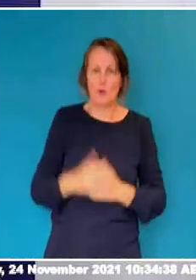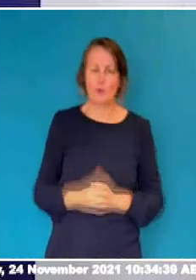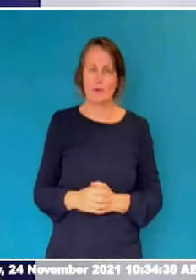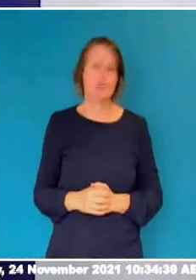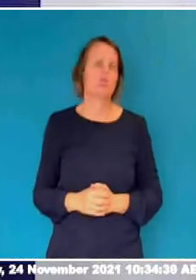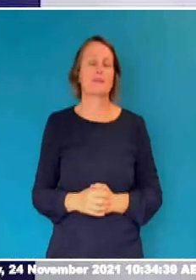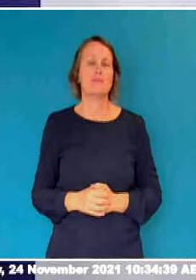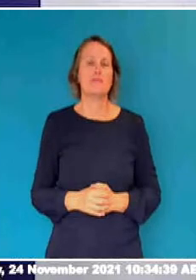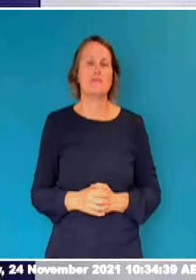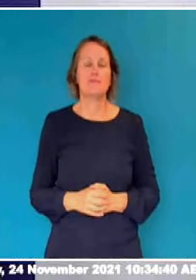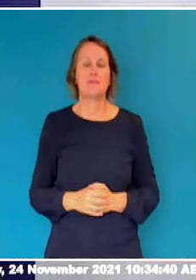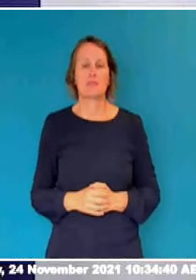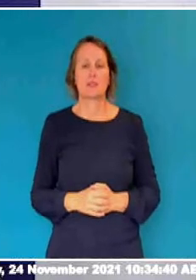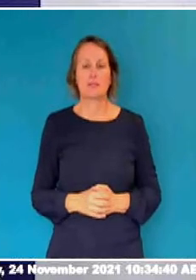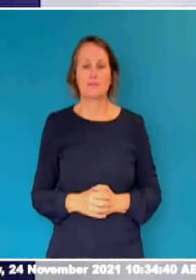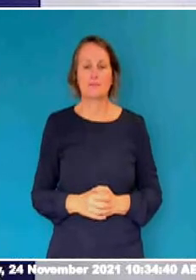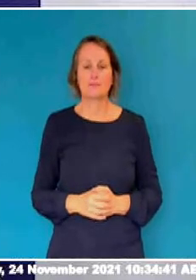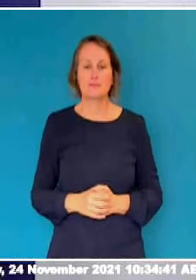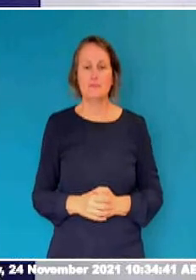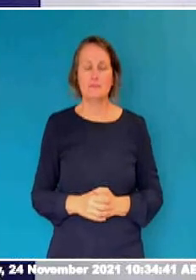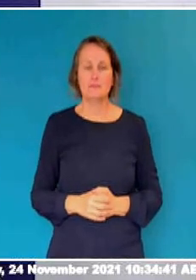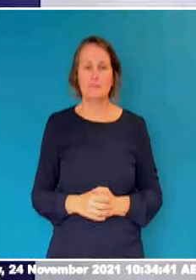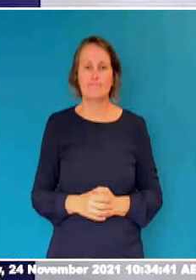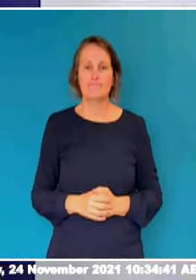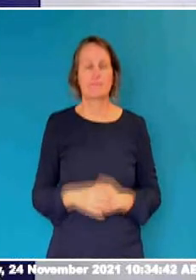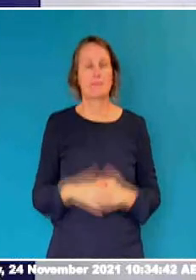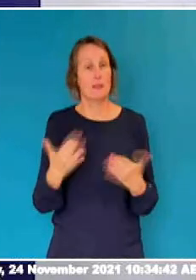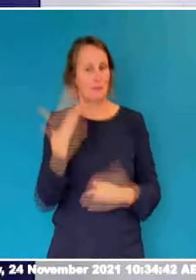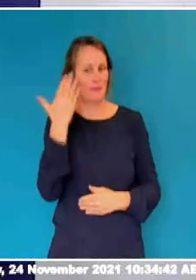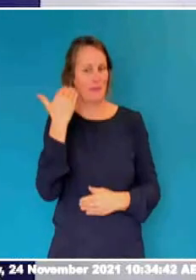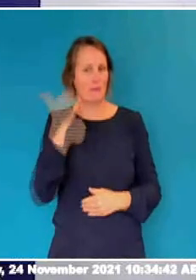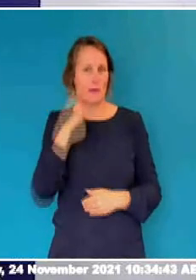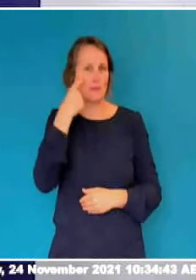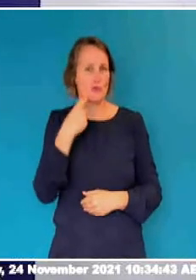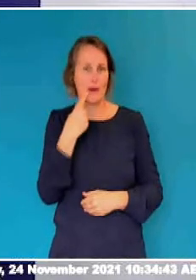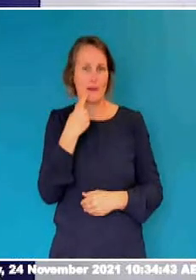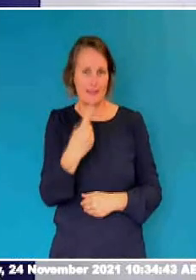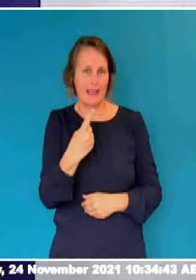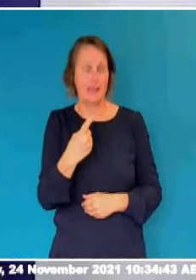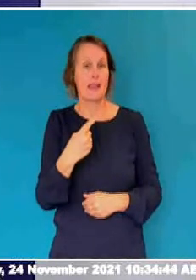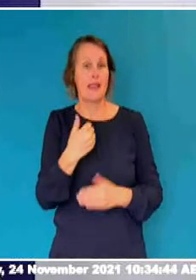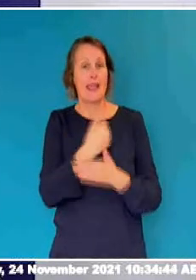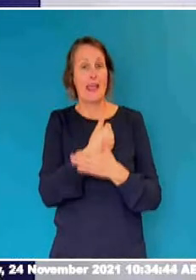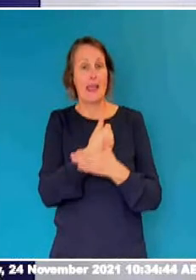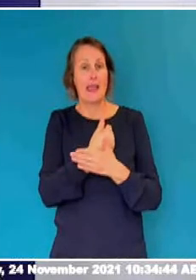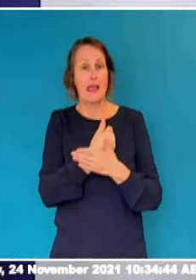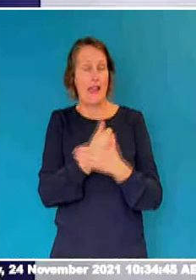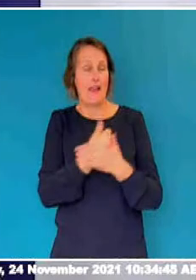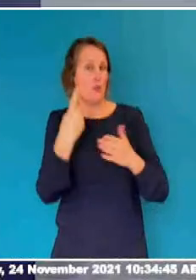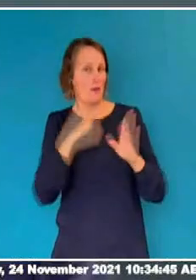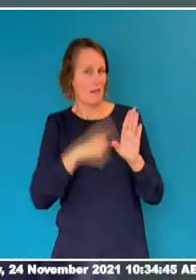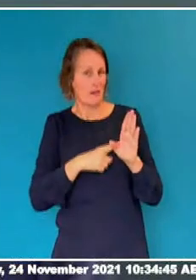As I was trying to say, we review bi annually and annually the